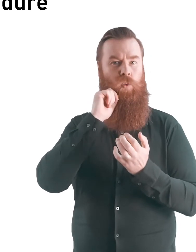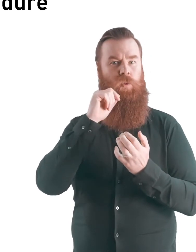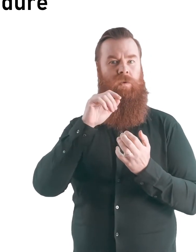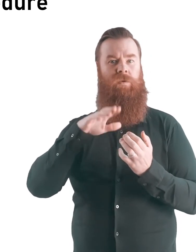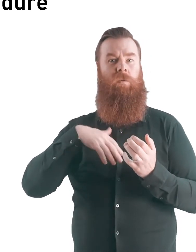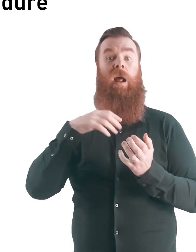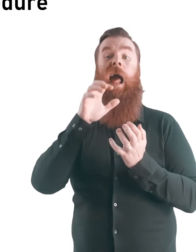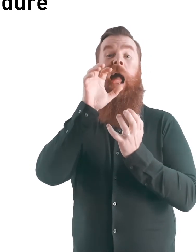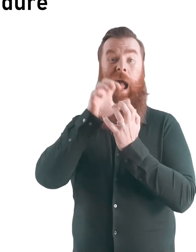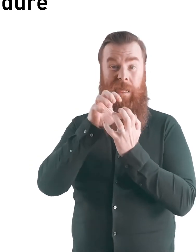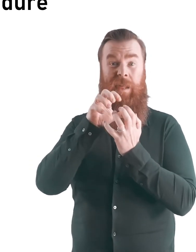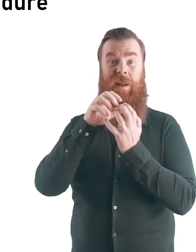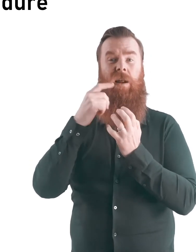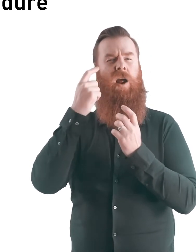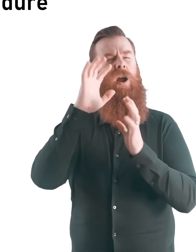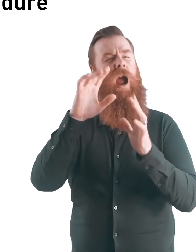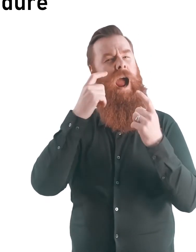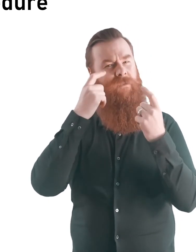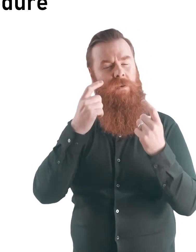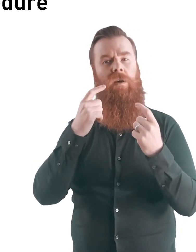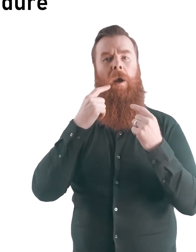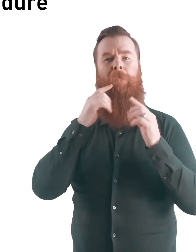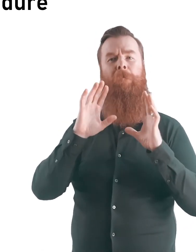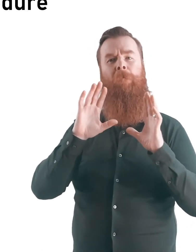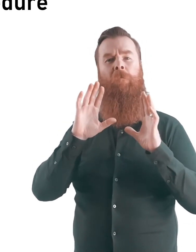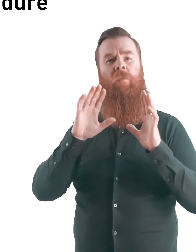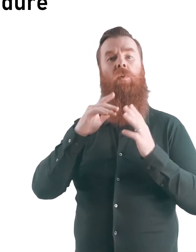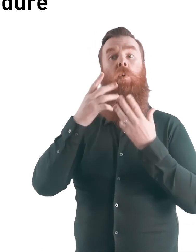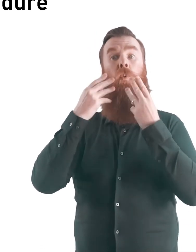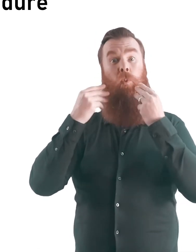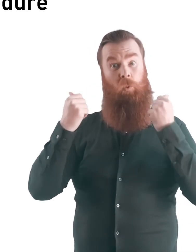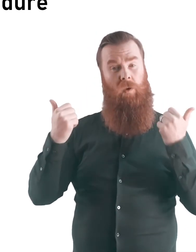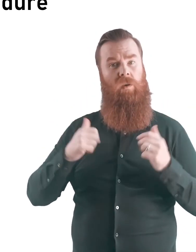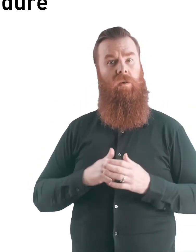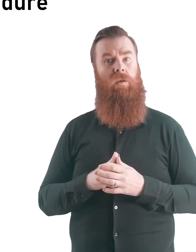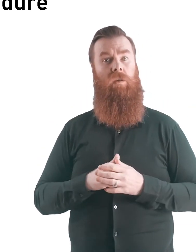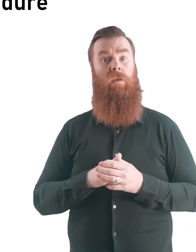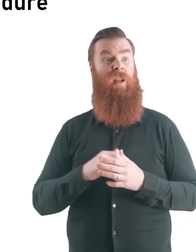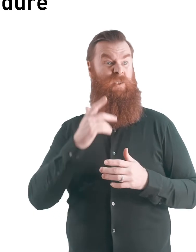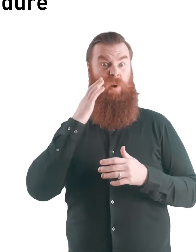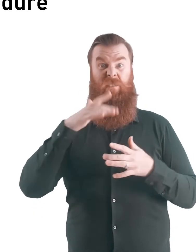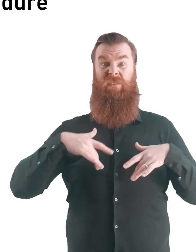Until the numb feeling has worn off, only eat cold and soft food and drinks